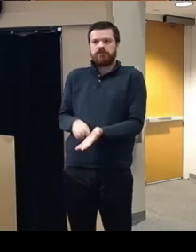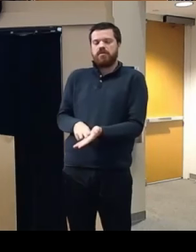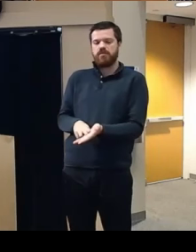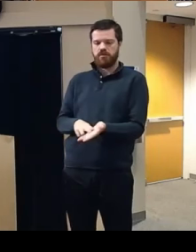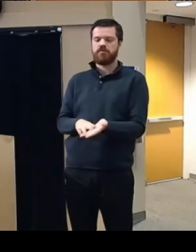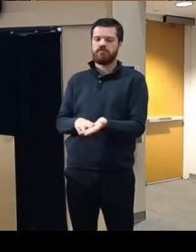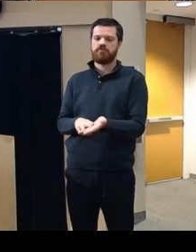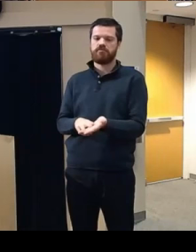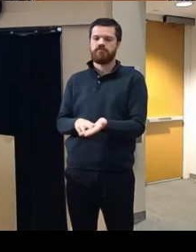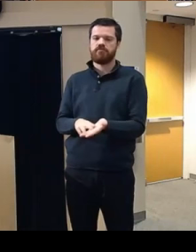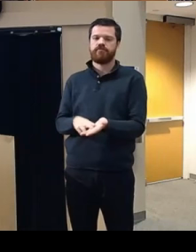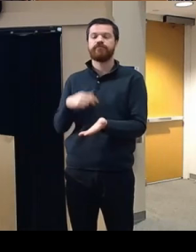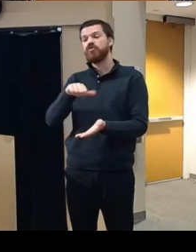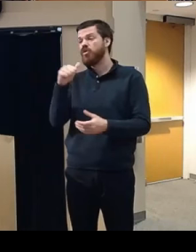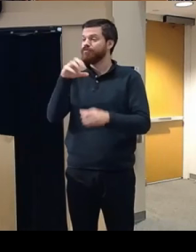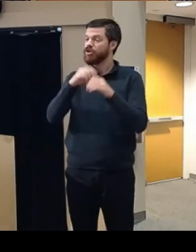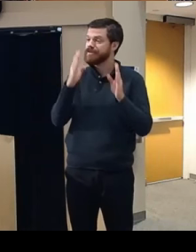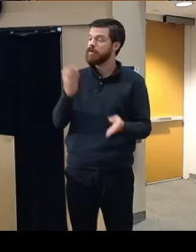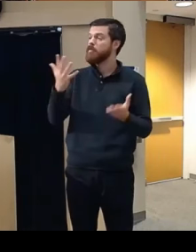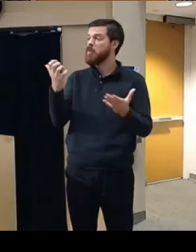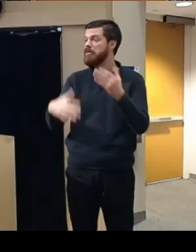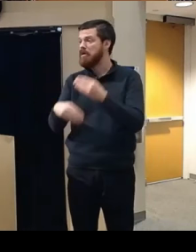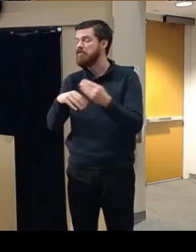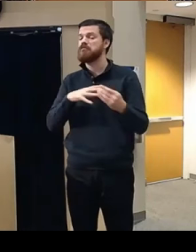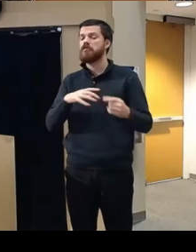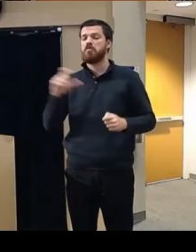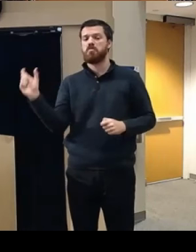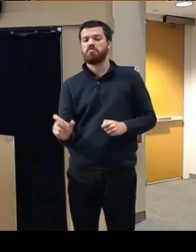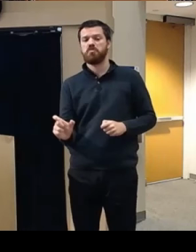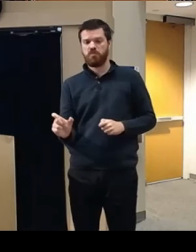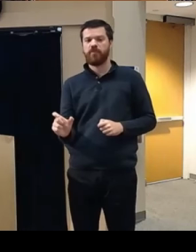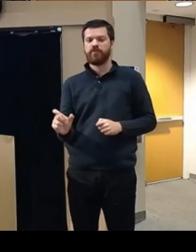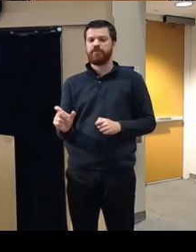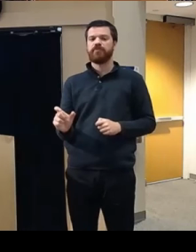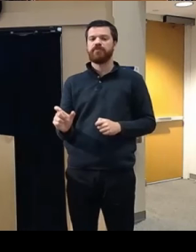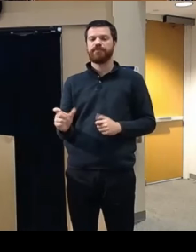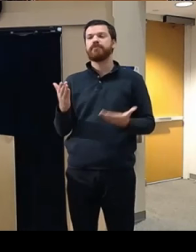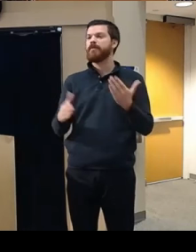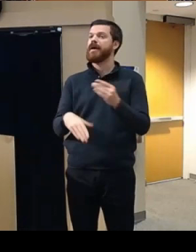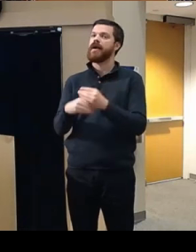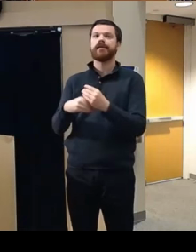there are other participants that we might want to add um we might want to add patient contacts